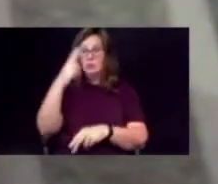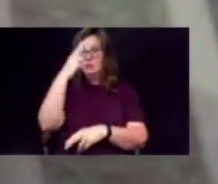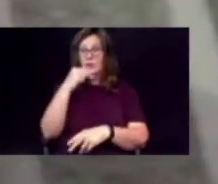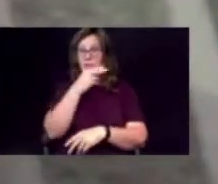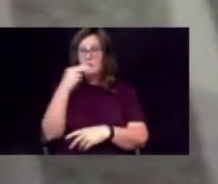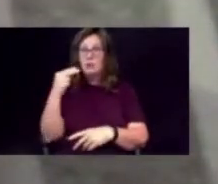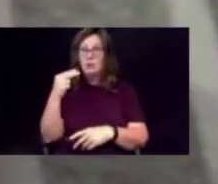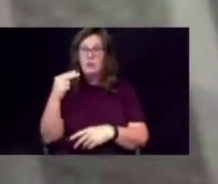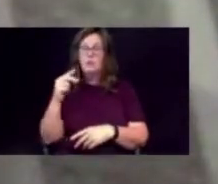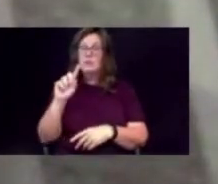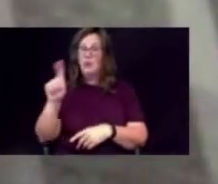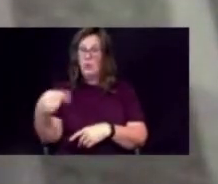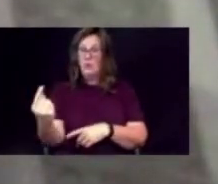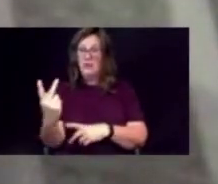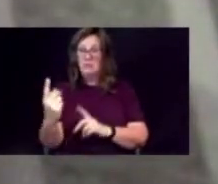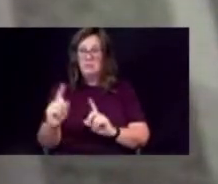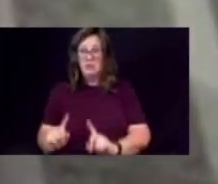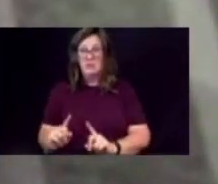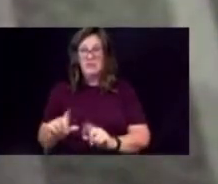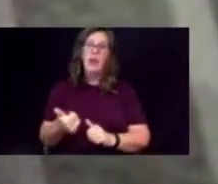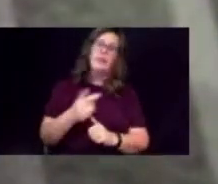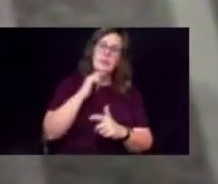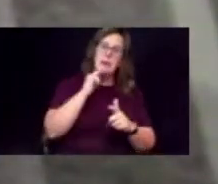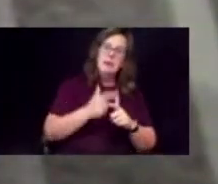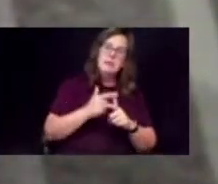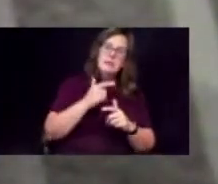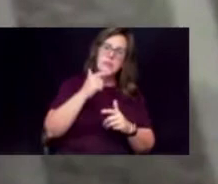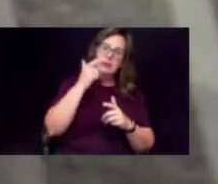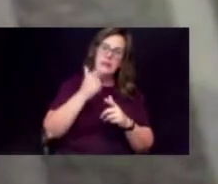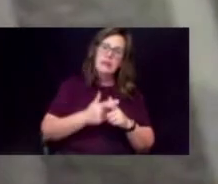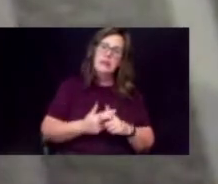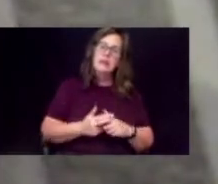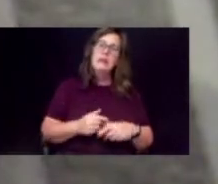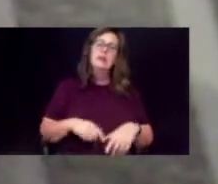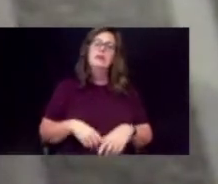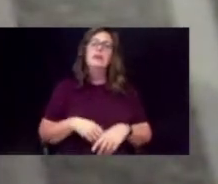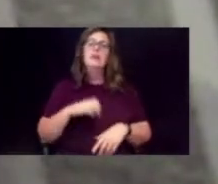school and there was only two others in my second um in elementary and middle school so really